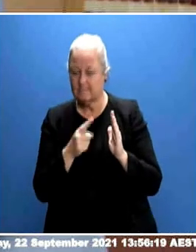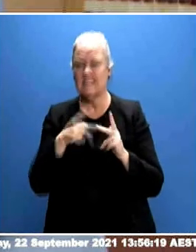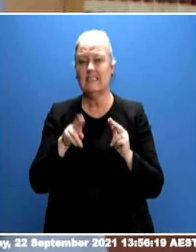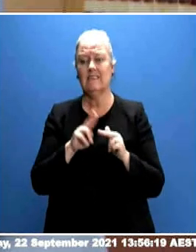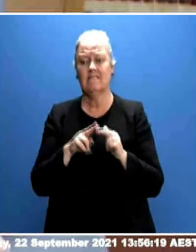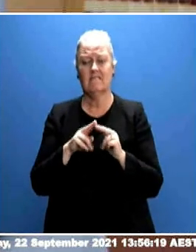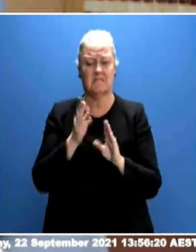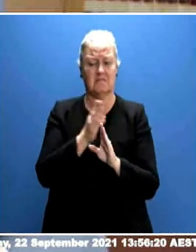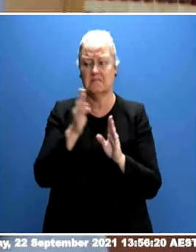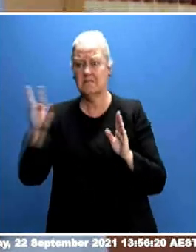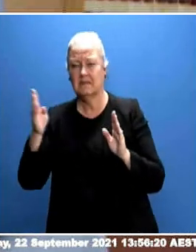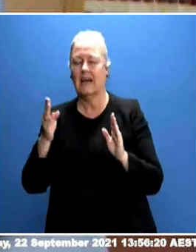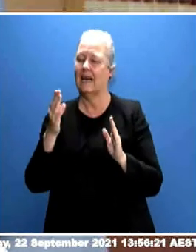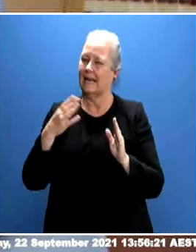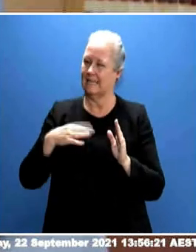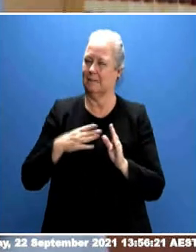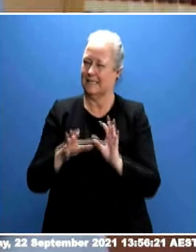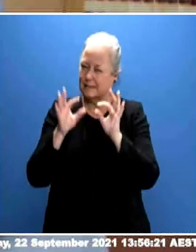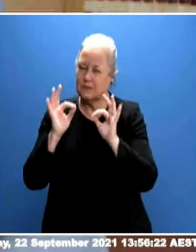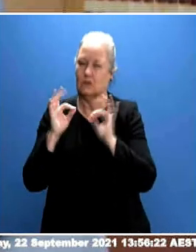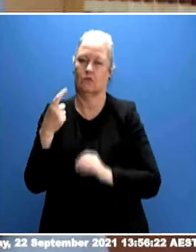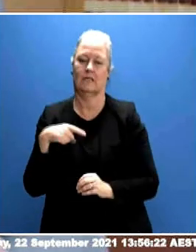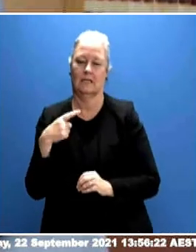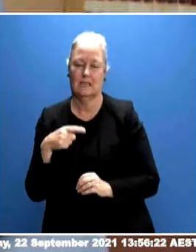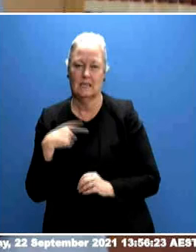Whether there are issues around the child coming off country, there's a lot